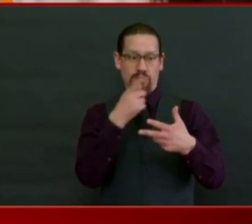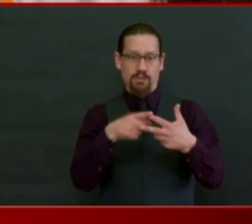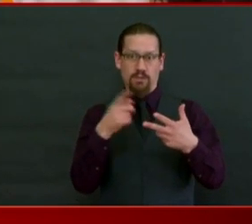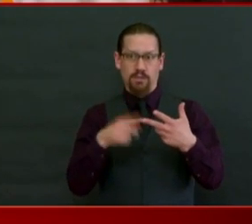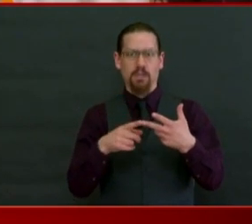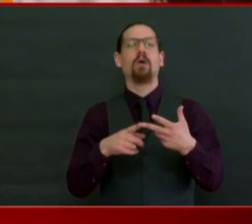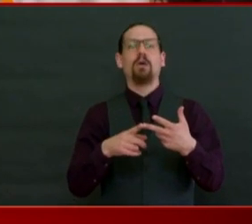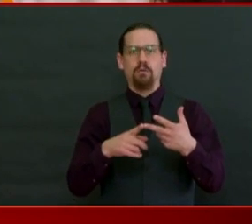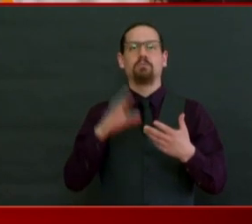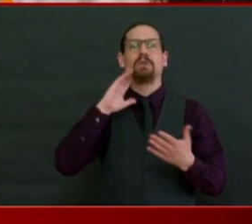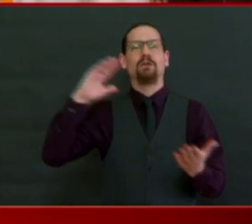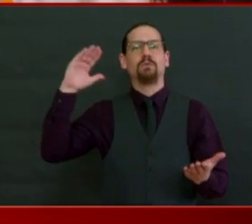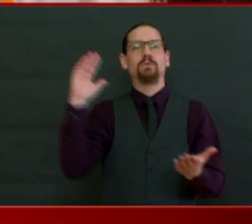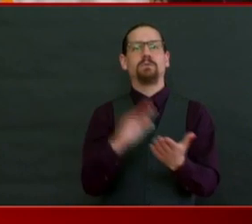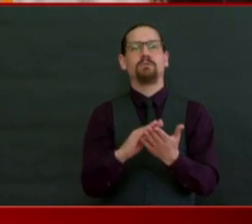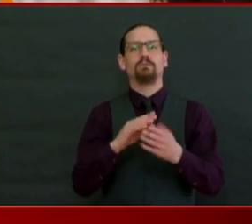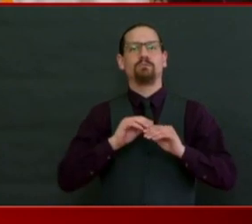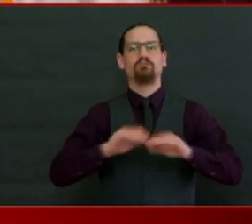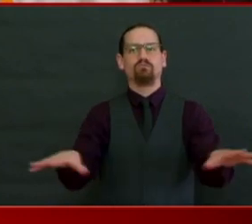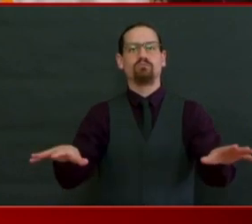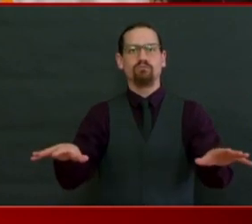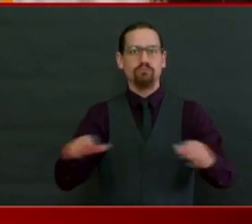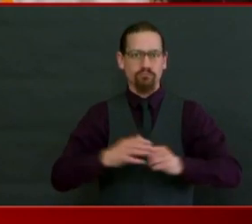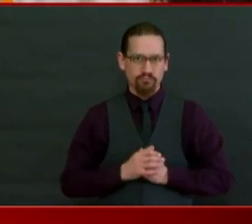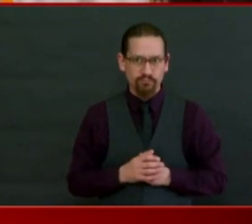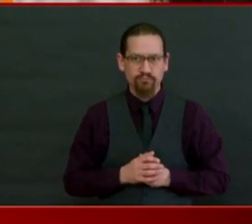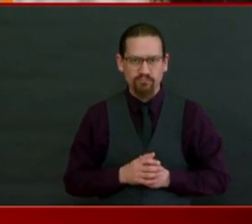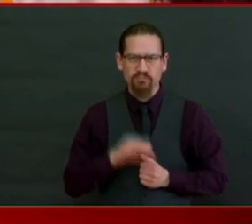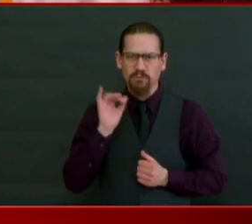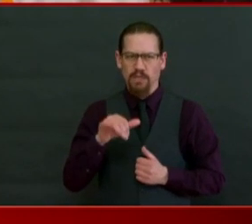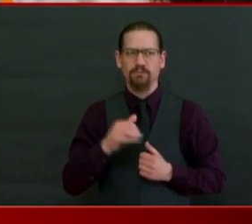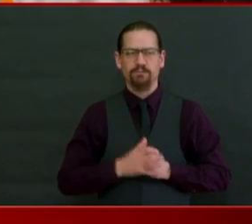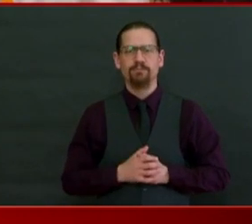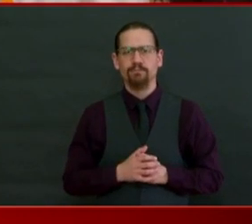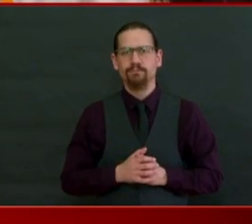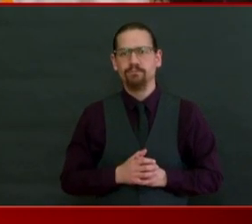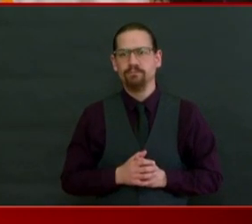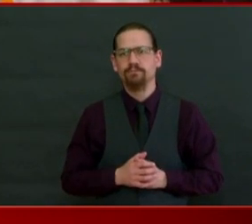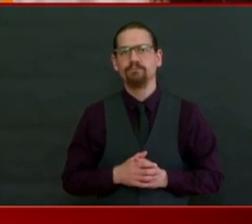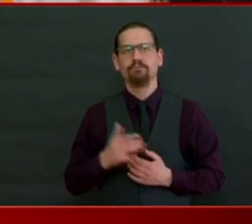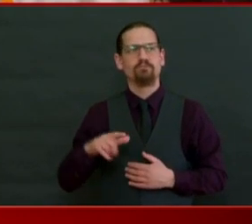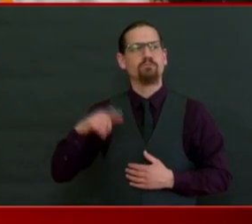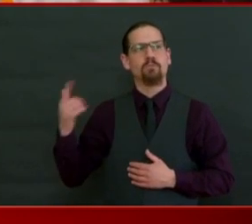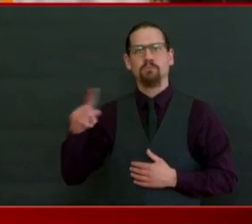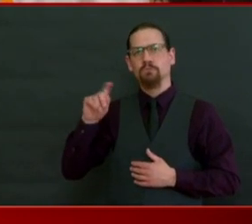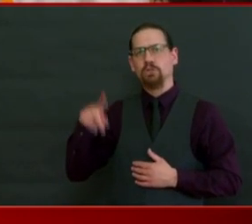IMPACT THE VIRUS FROM CONTINUING ON AND THAT'S WHAT I WOULD FOCUS ON AS THE WAY TO STOP